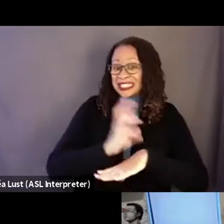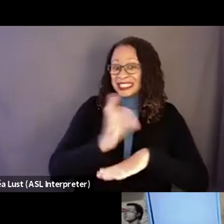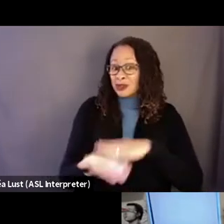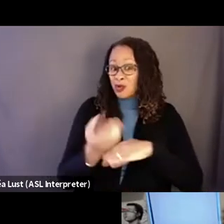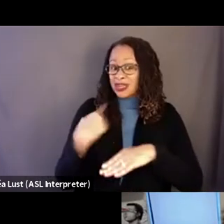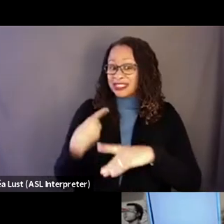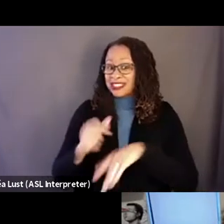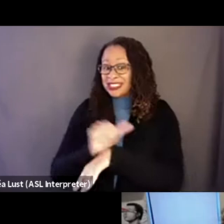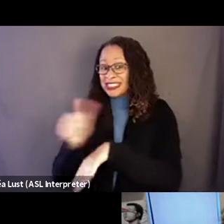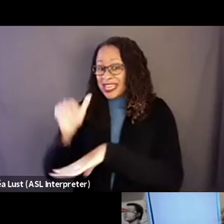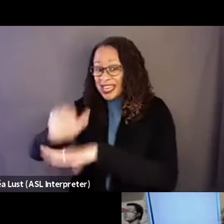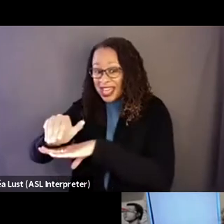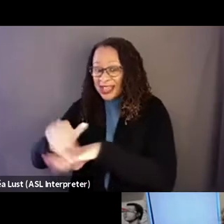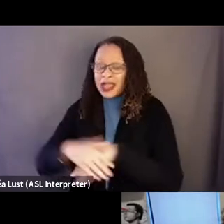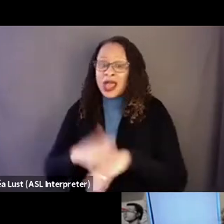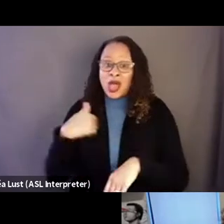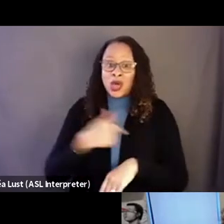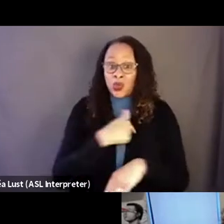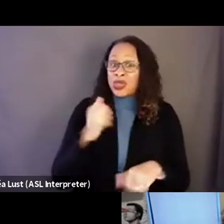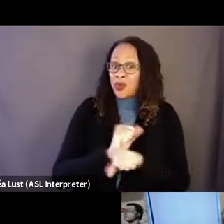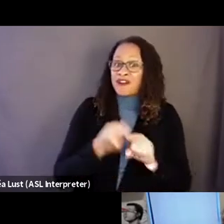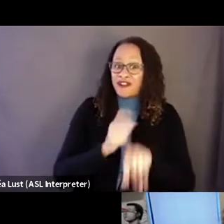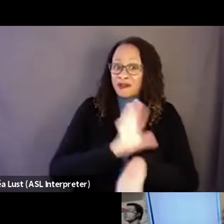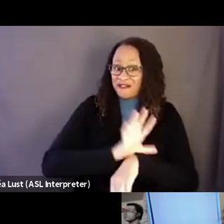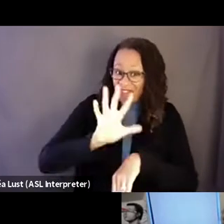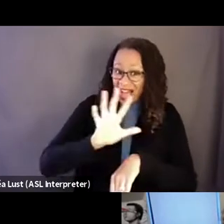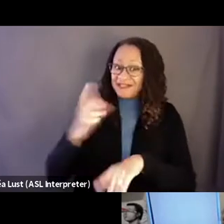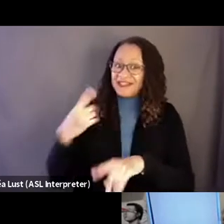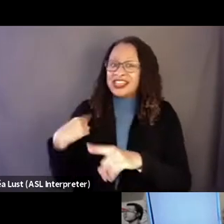we have to work from 5:00 to 12:00 or 1:00,